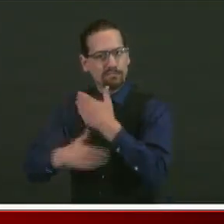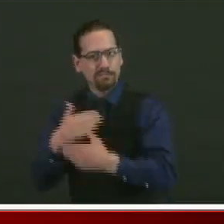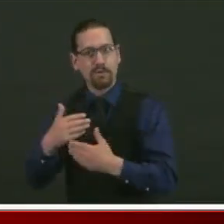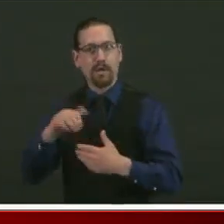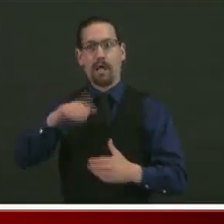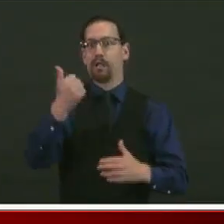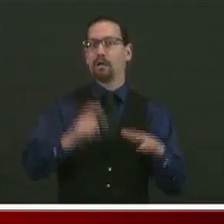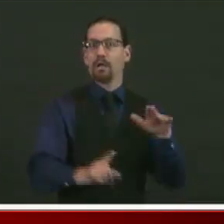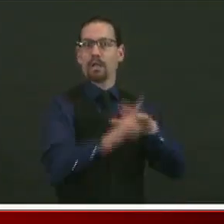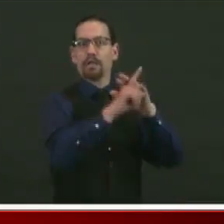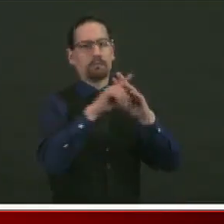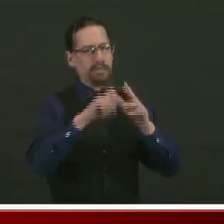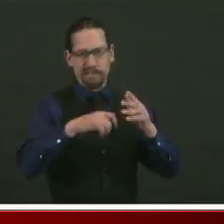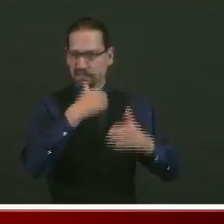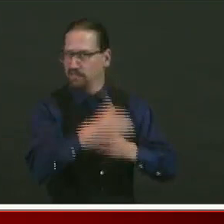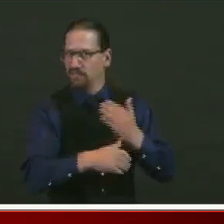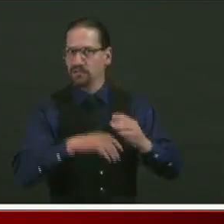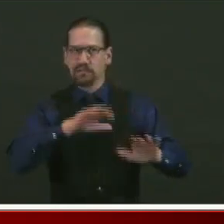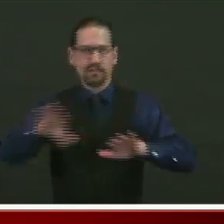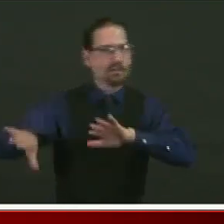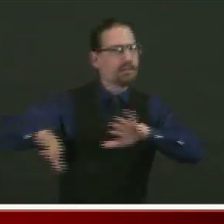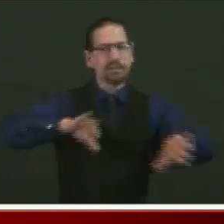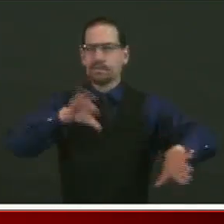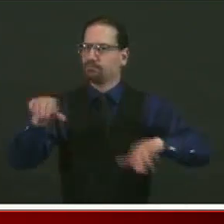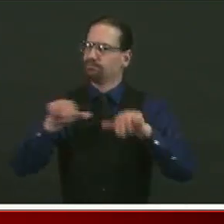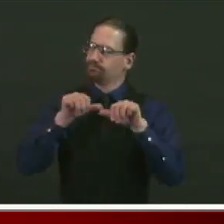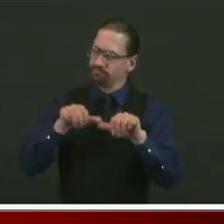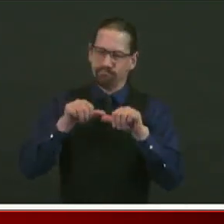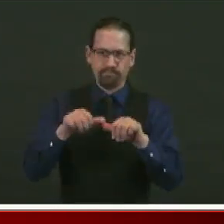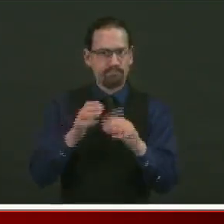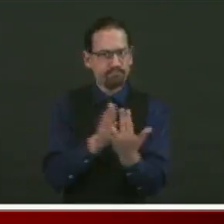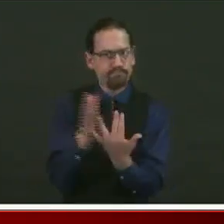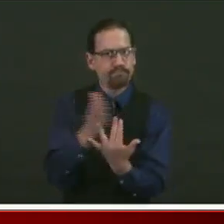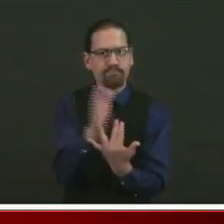THE OUT-OF-CONTROL FEELINGS, SHE LEARNED TO PROCESS THESE FEELINGS. THIS IS WHAT ADULTS DO.